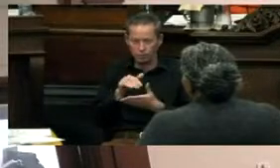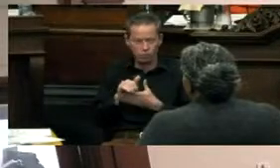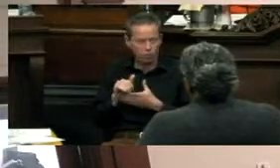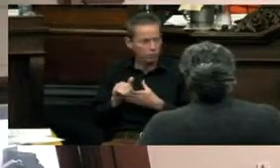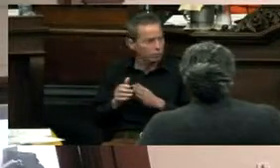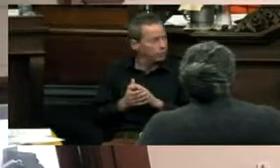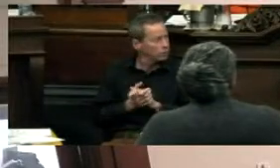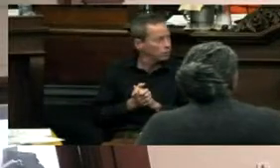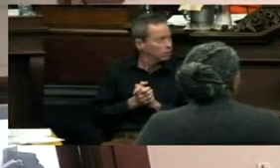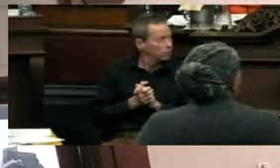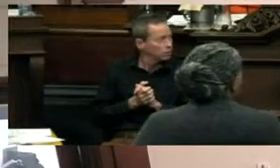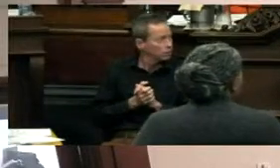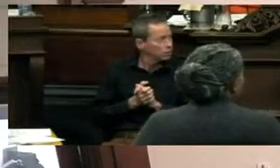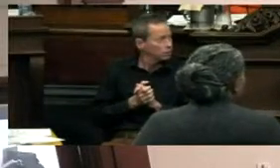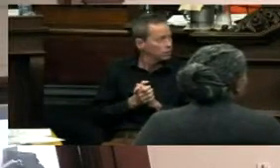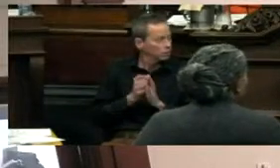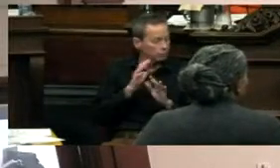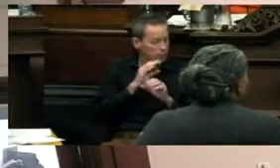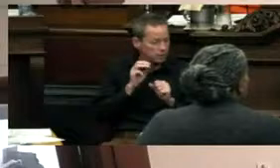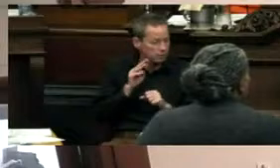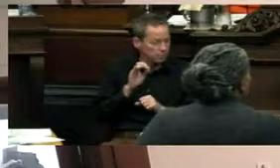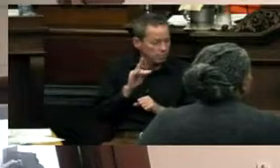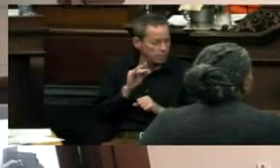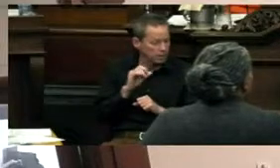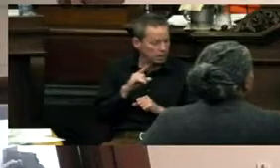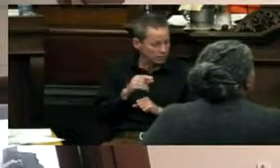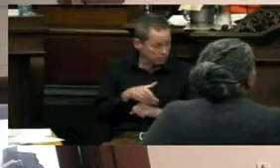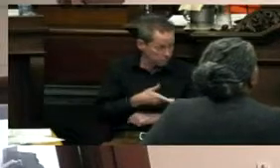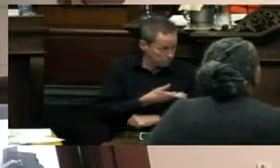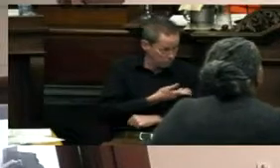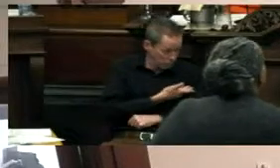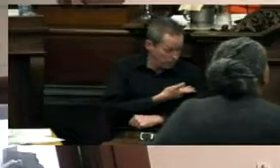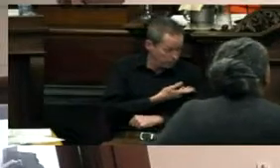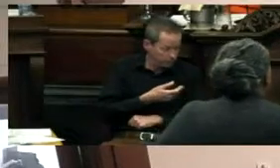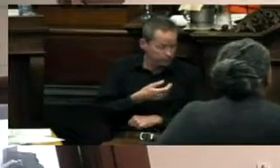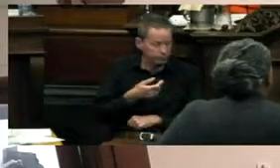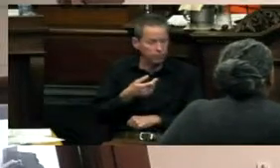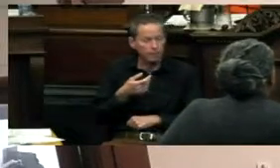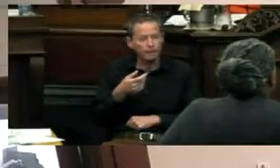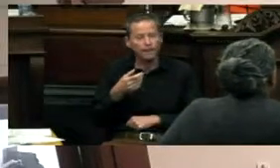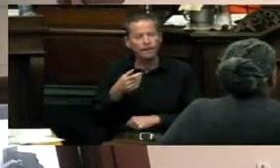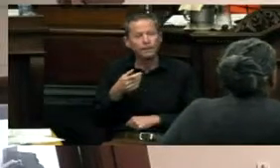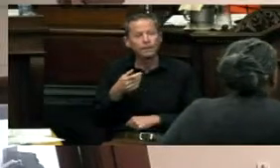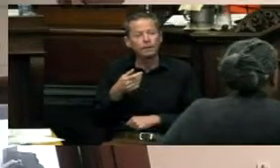nearly $100,000 study. Mr.